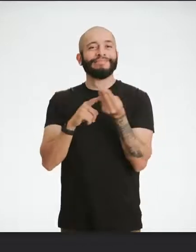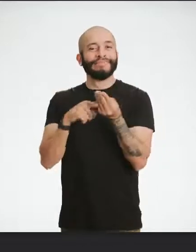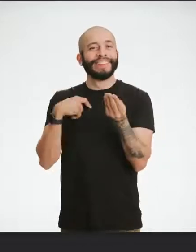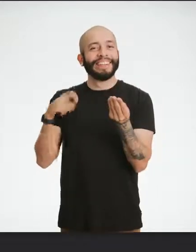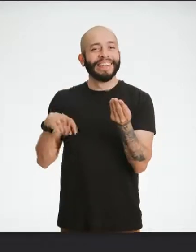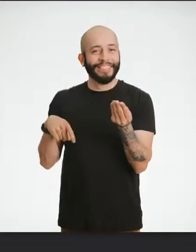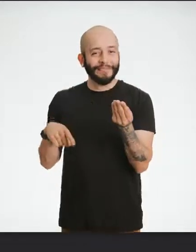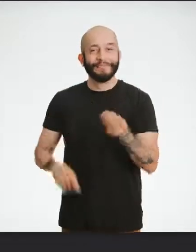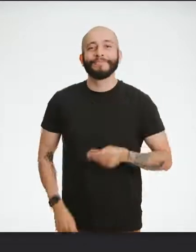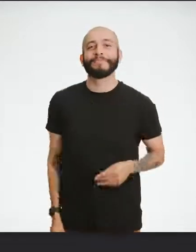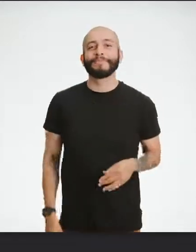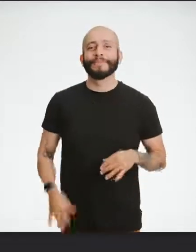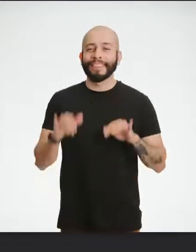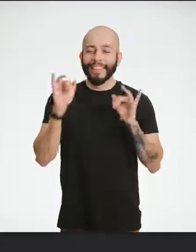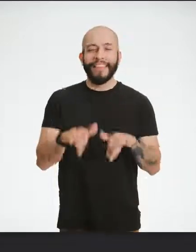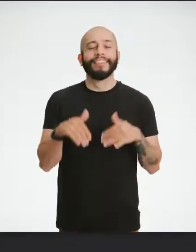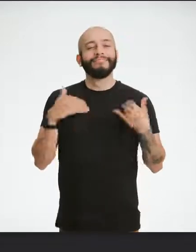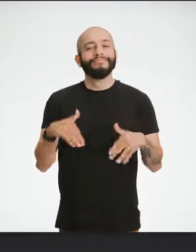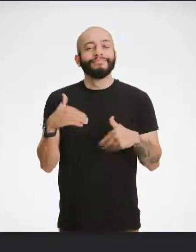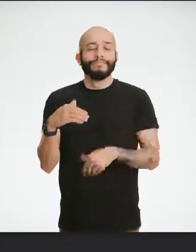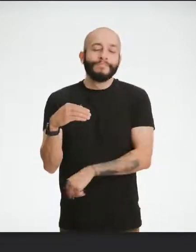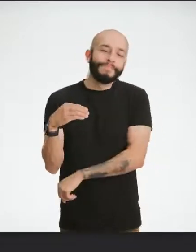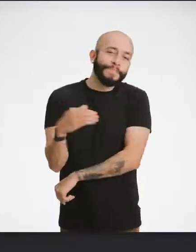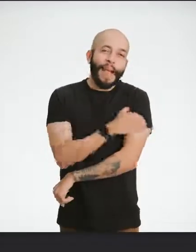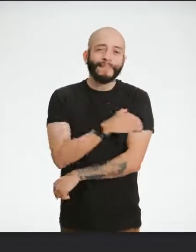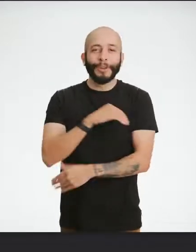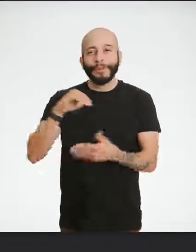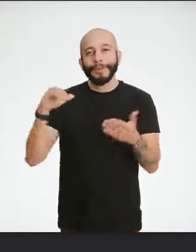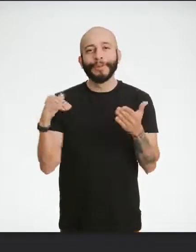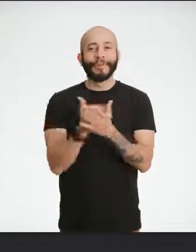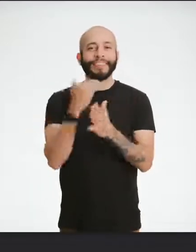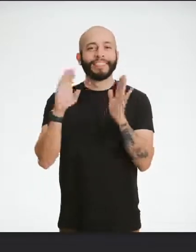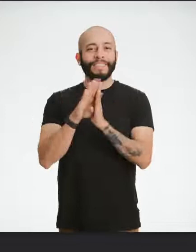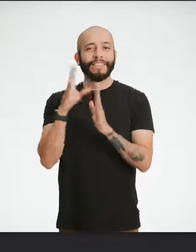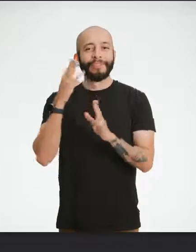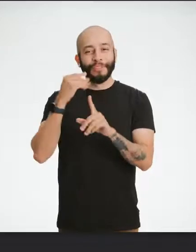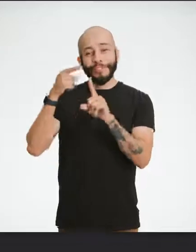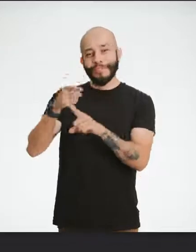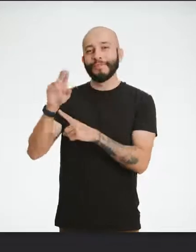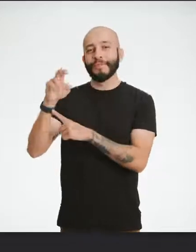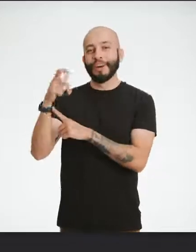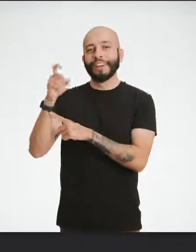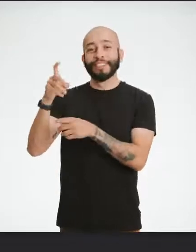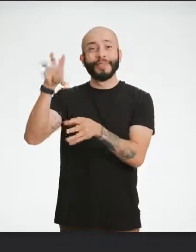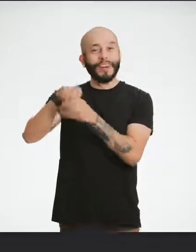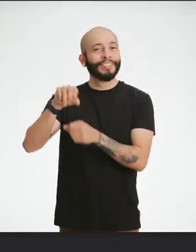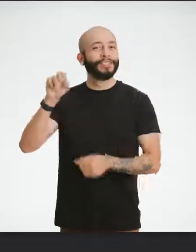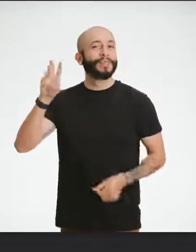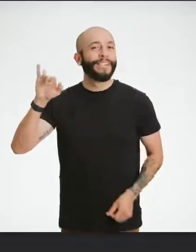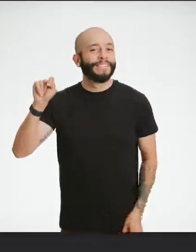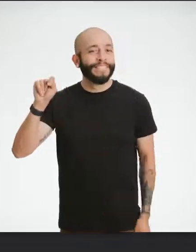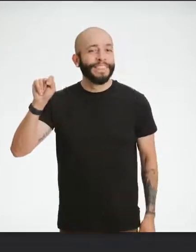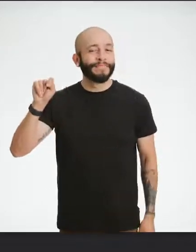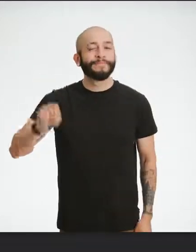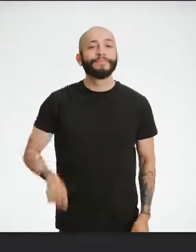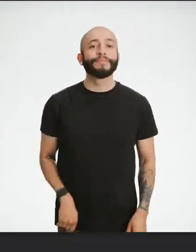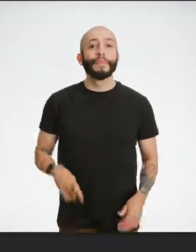and get the results I'm looking for. And that's the powerful, new developer experience around regular expressions in Swift.